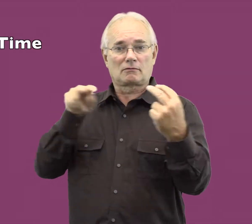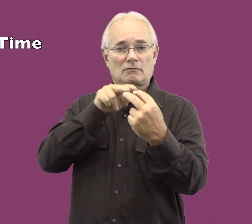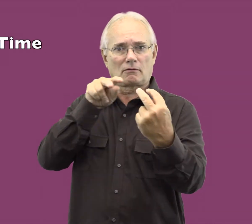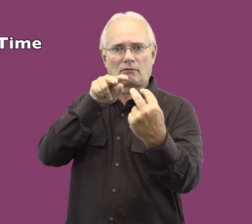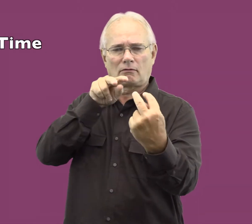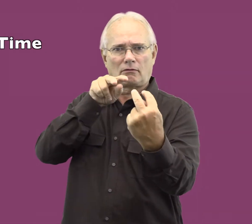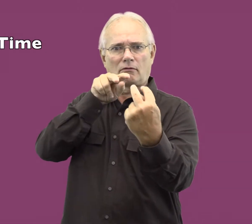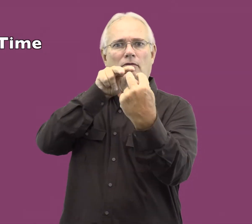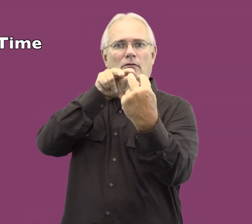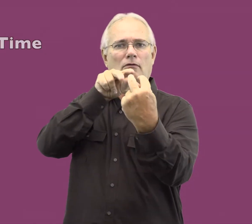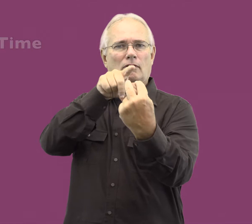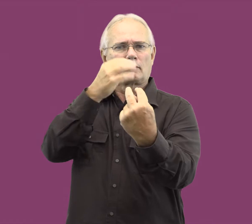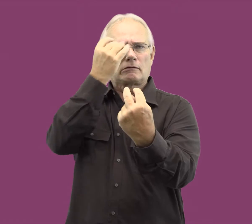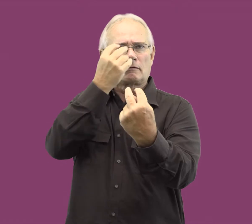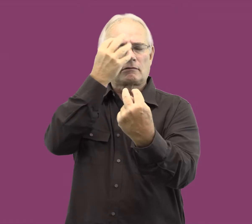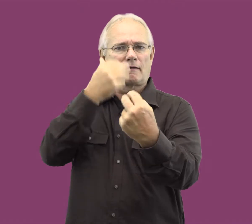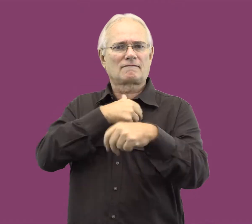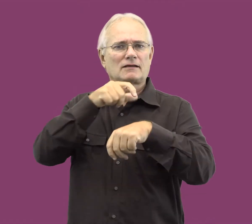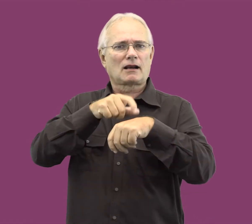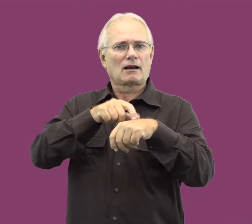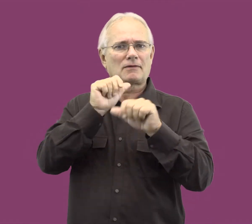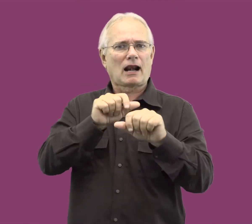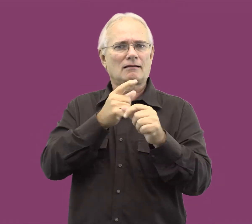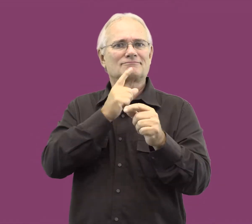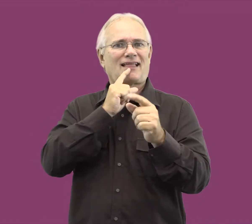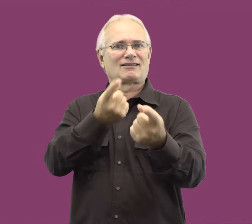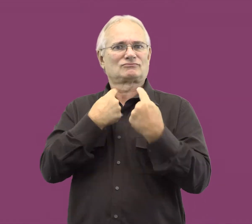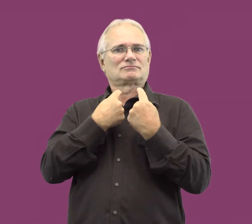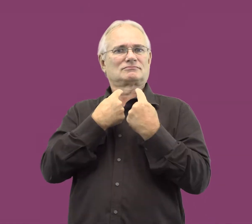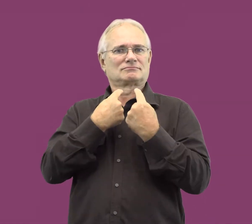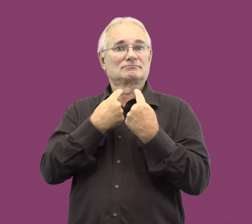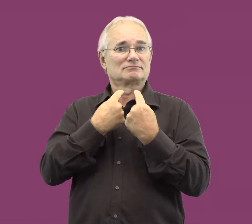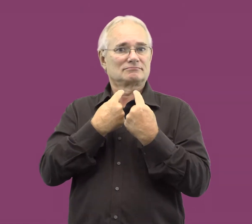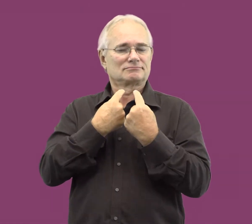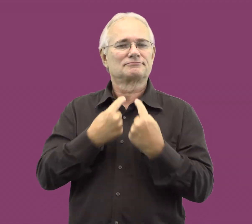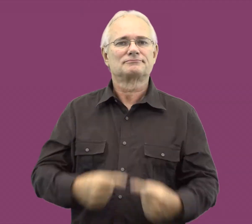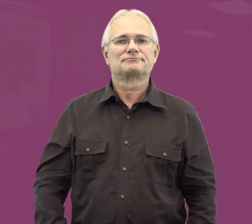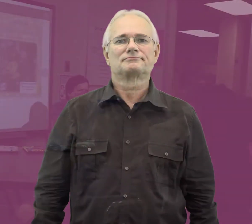When eye contact is established before asking the question, the students have time to process the information and answer.